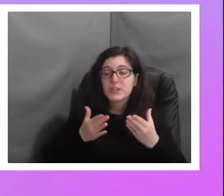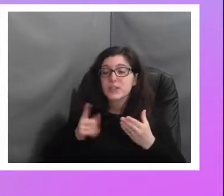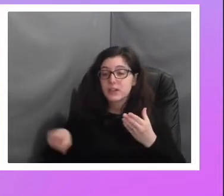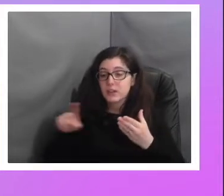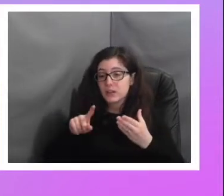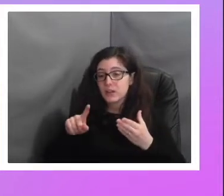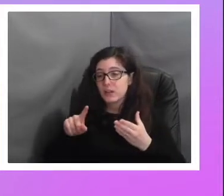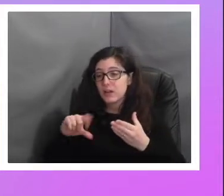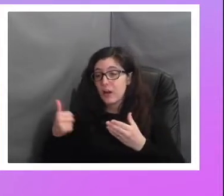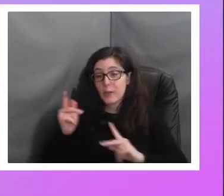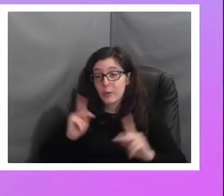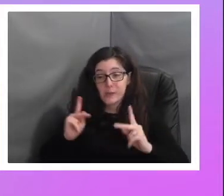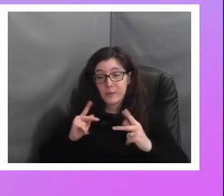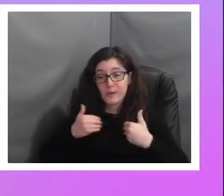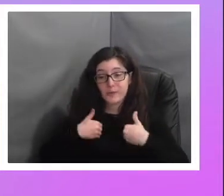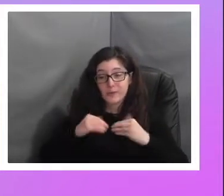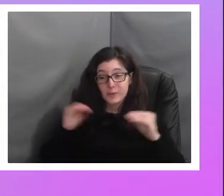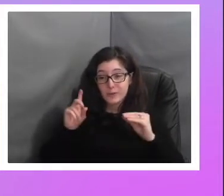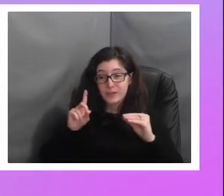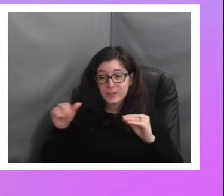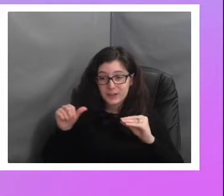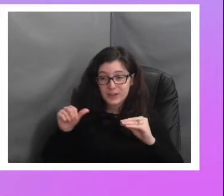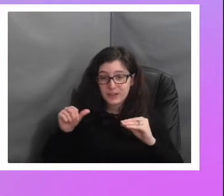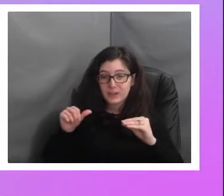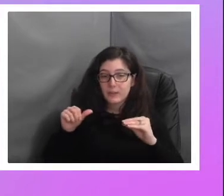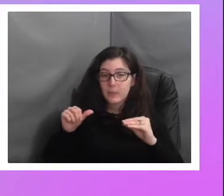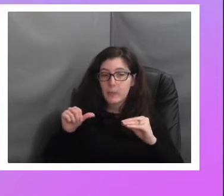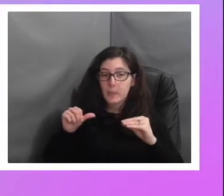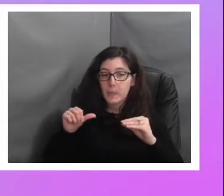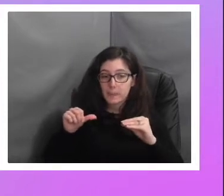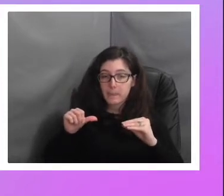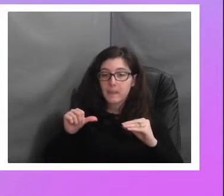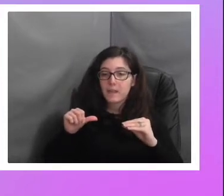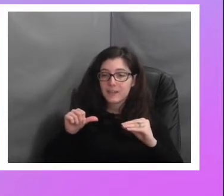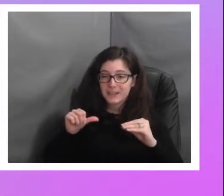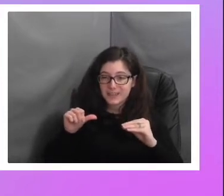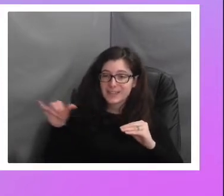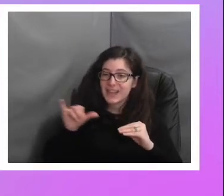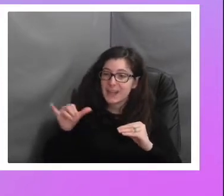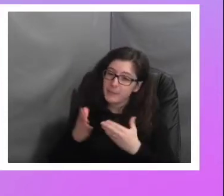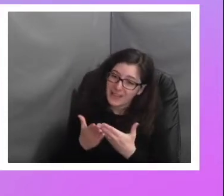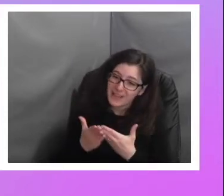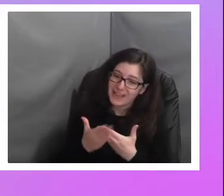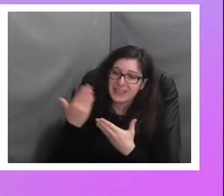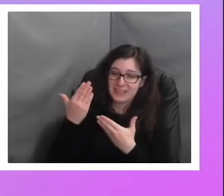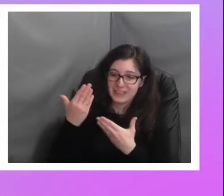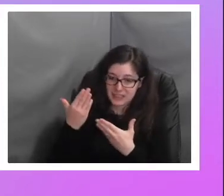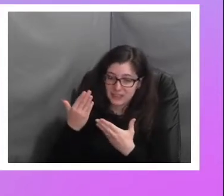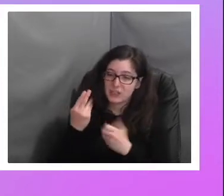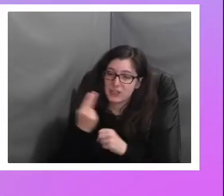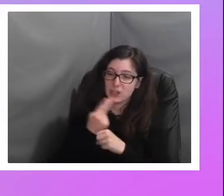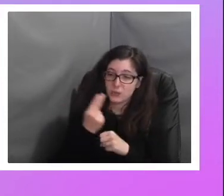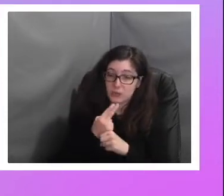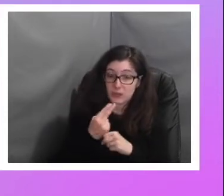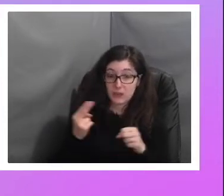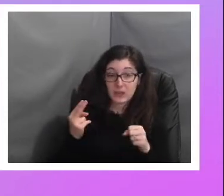with substantially equivalent ease of use. If you look at, is this as easy for people with disabilities